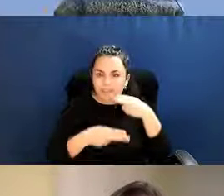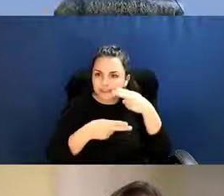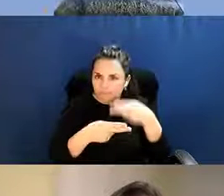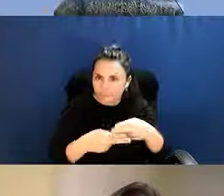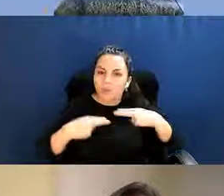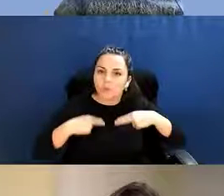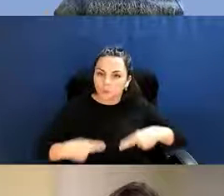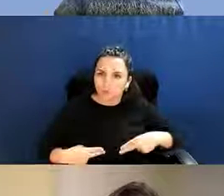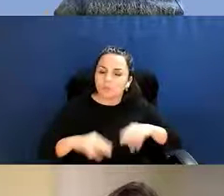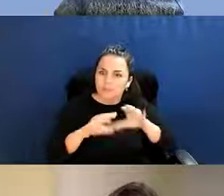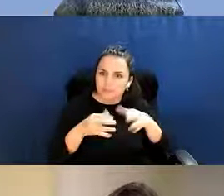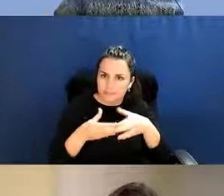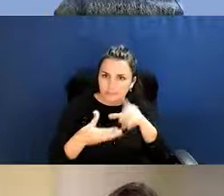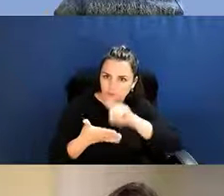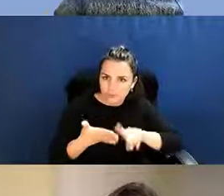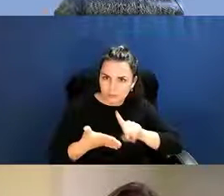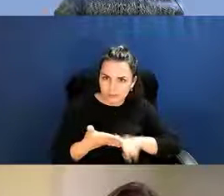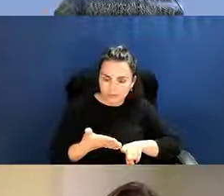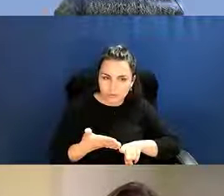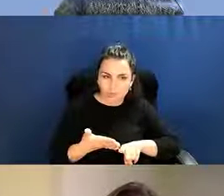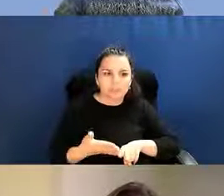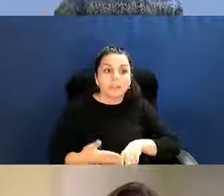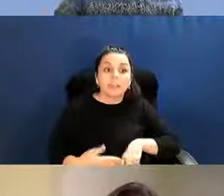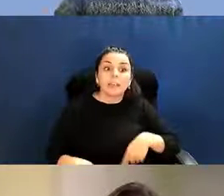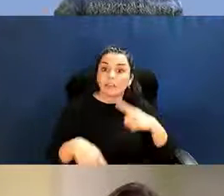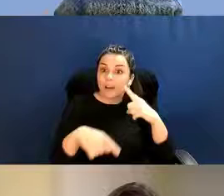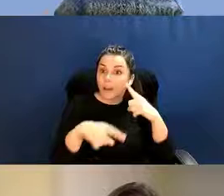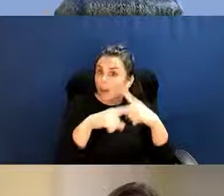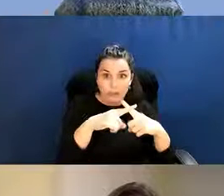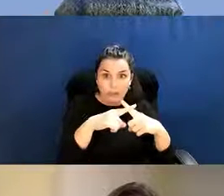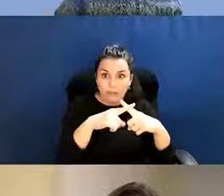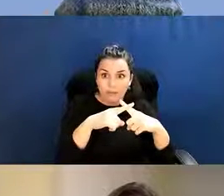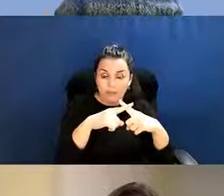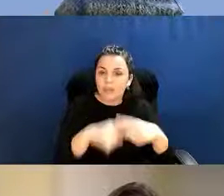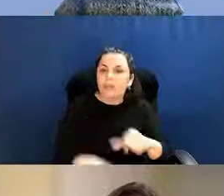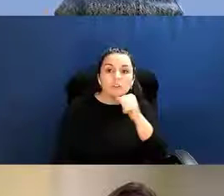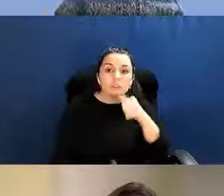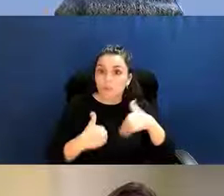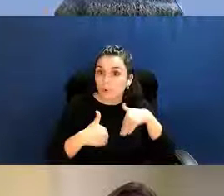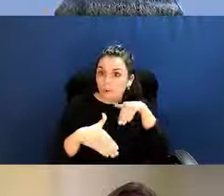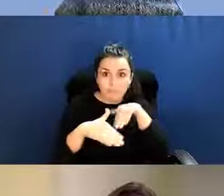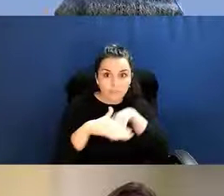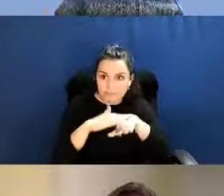If this is across here, you do not have access to identifiable information,